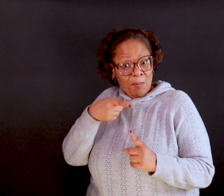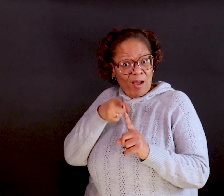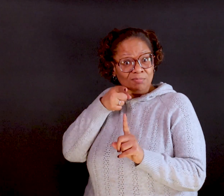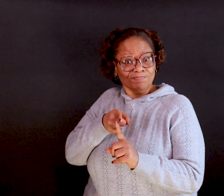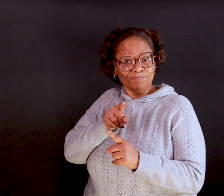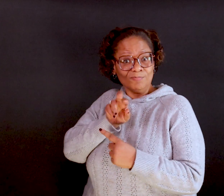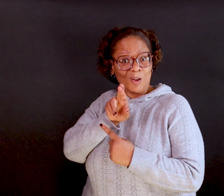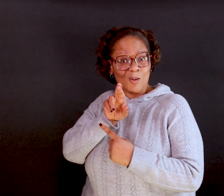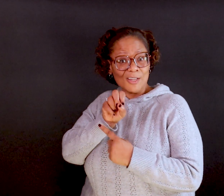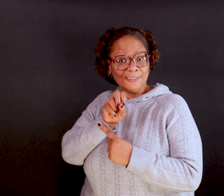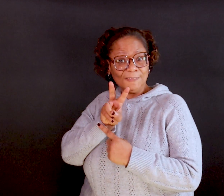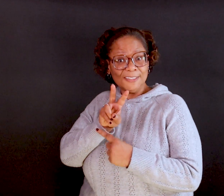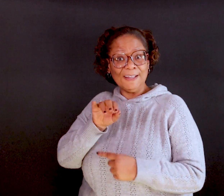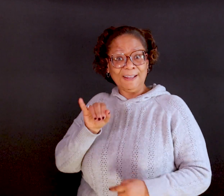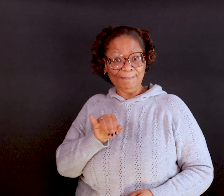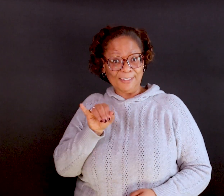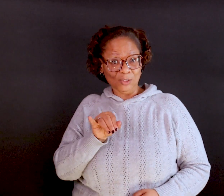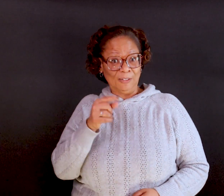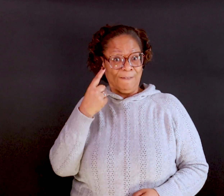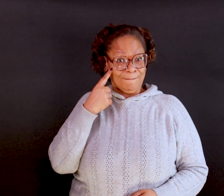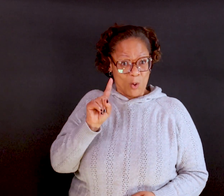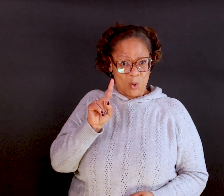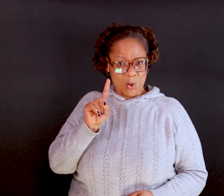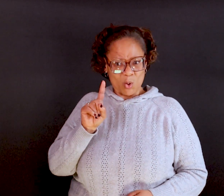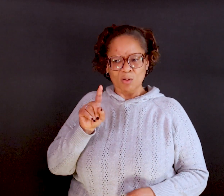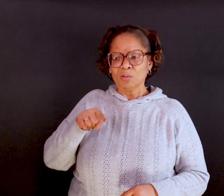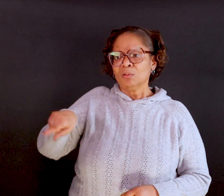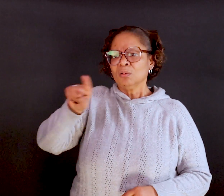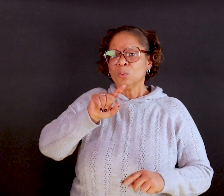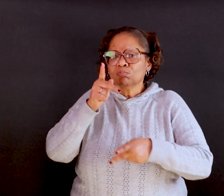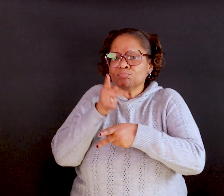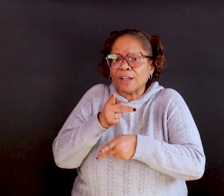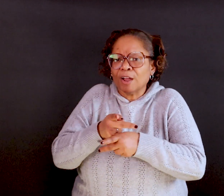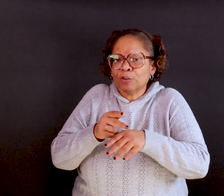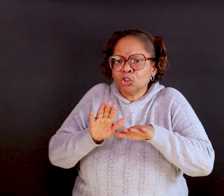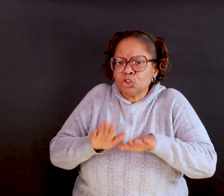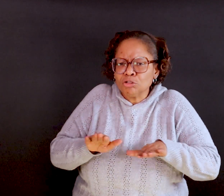on RSV infection for child care providers, including when children should be